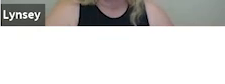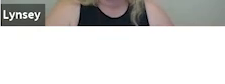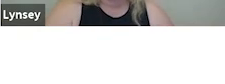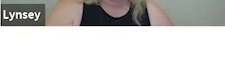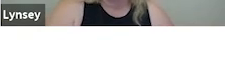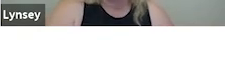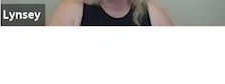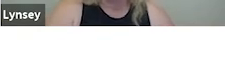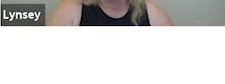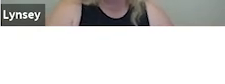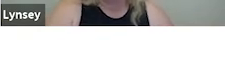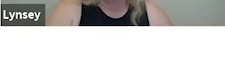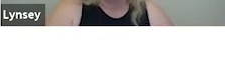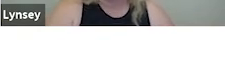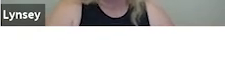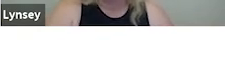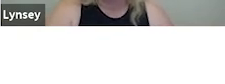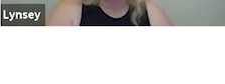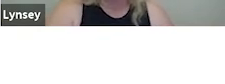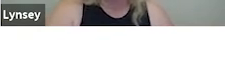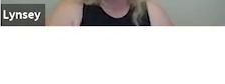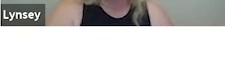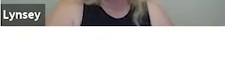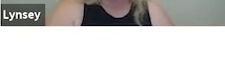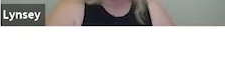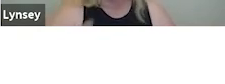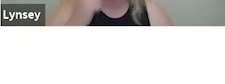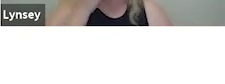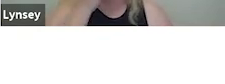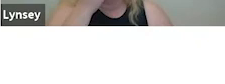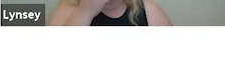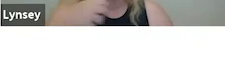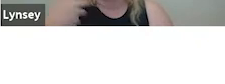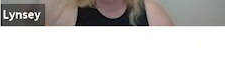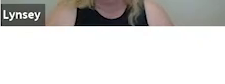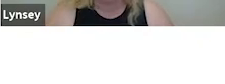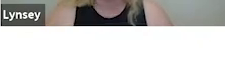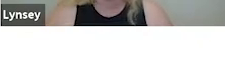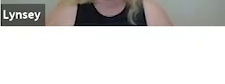go, what do I need to change, make the changes but be nice to yourself. Know that it's a process. No